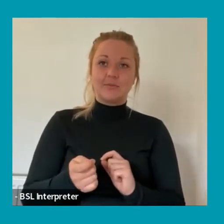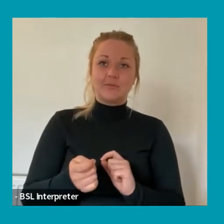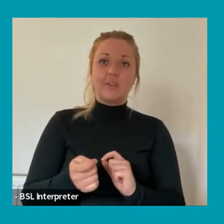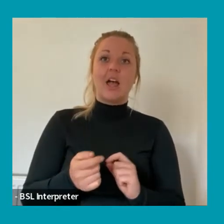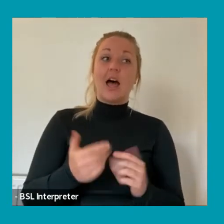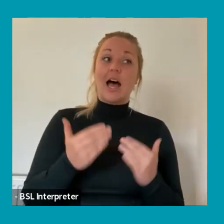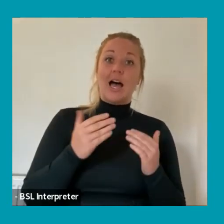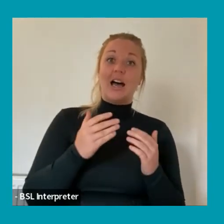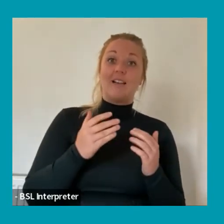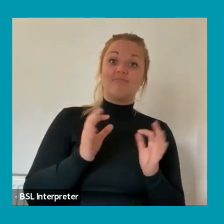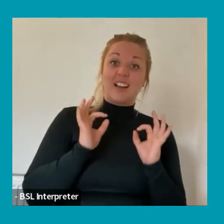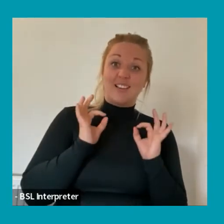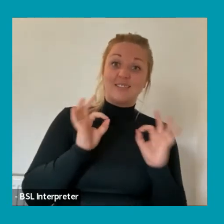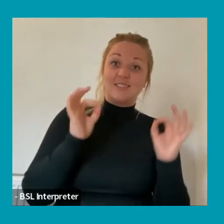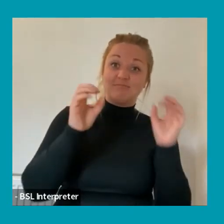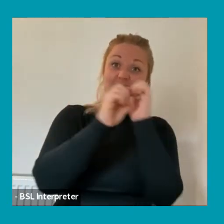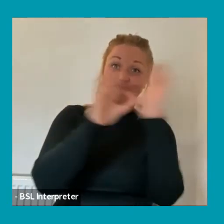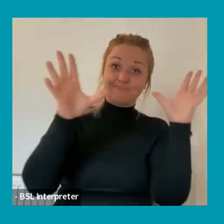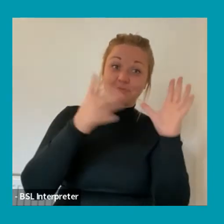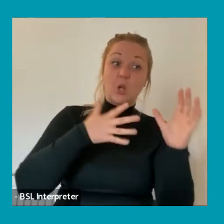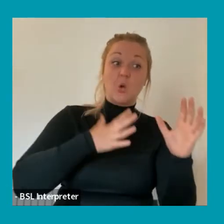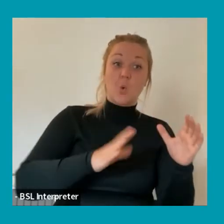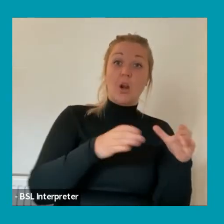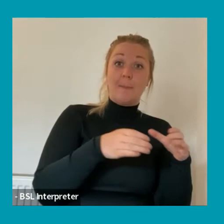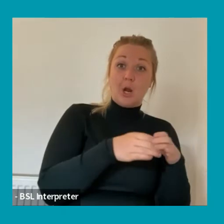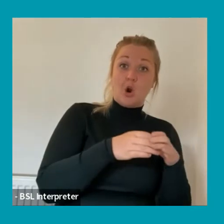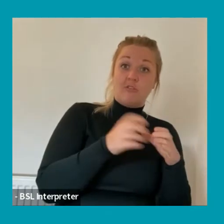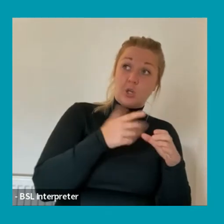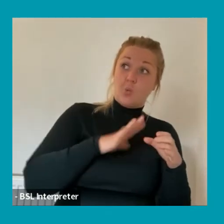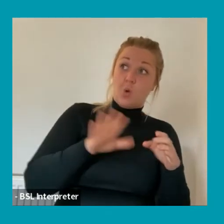I can see this change would benefit me or people I know.